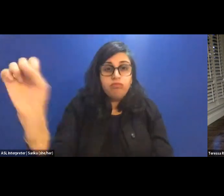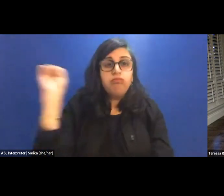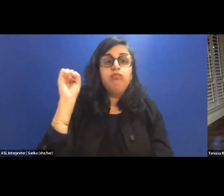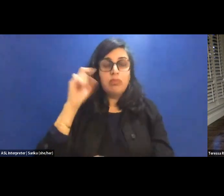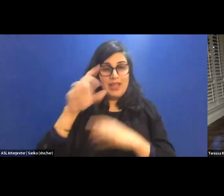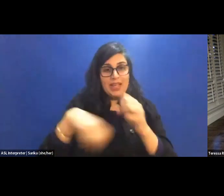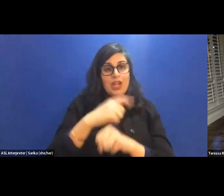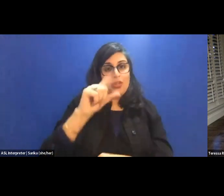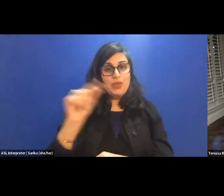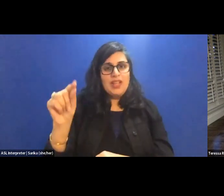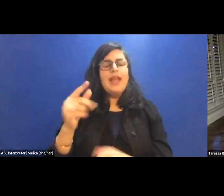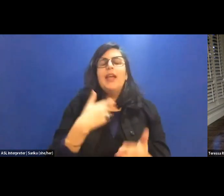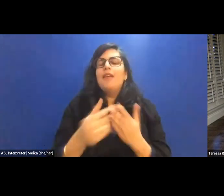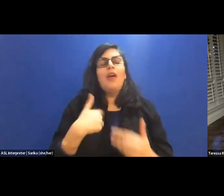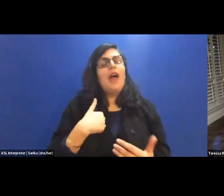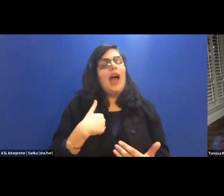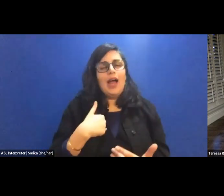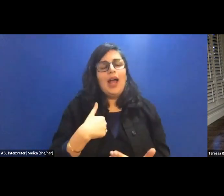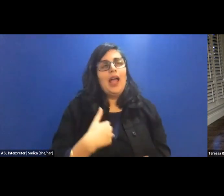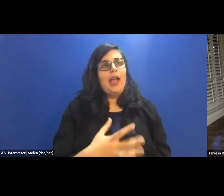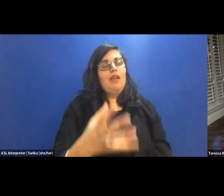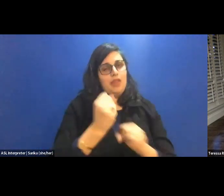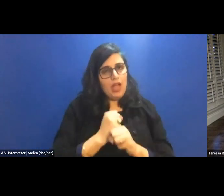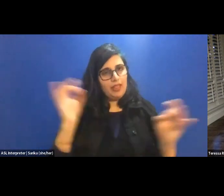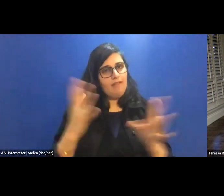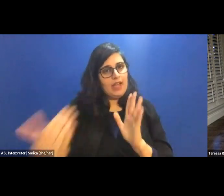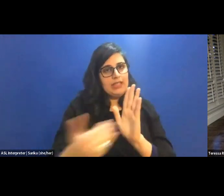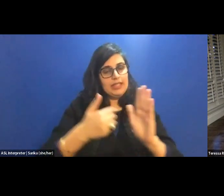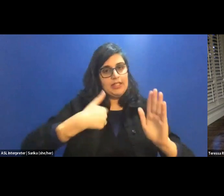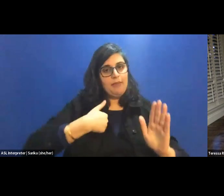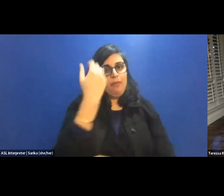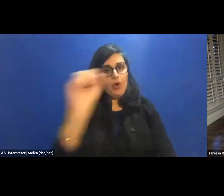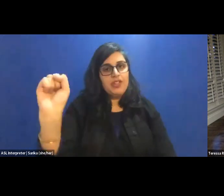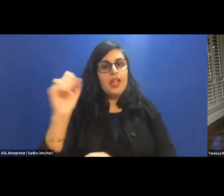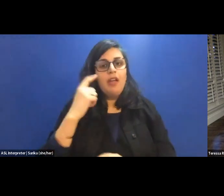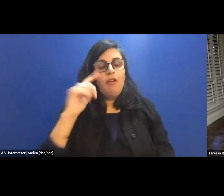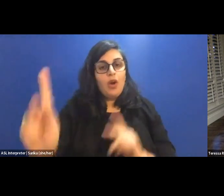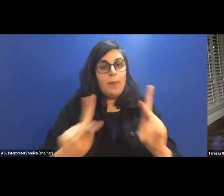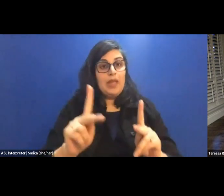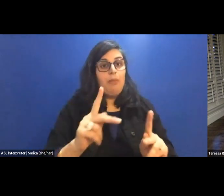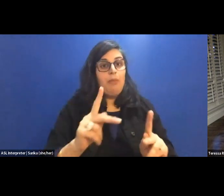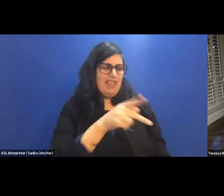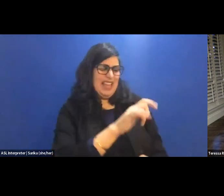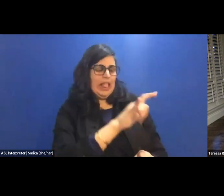indiscriminate use of force. When I was watching what was happening during George Floyd uprisings, even though I had been